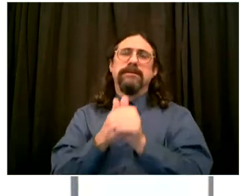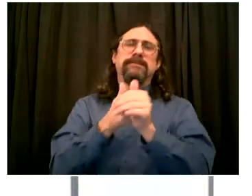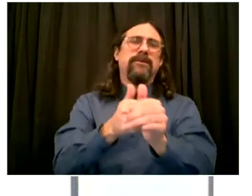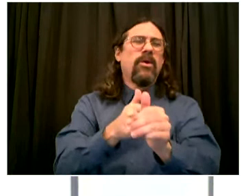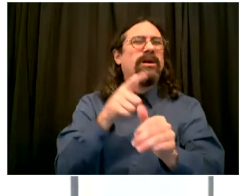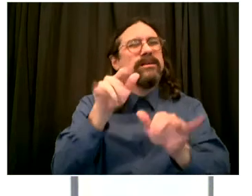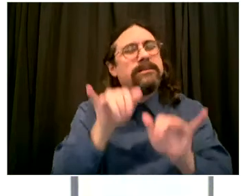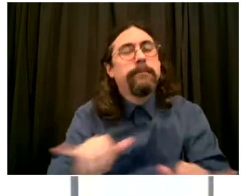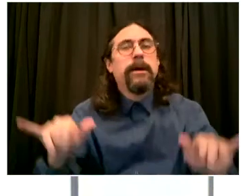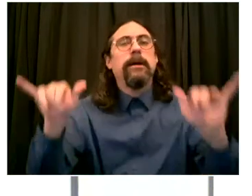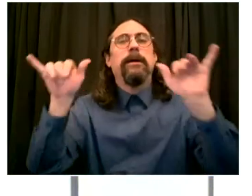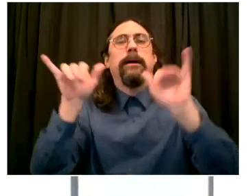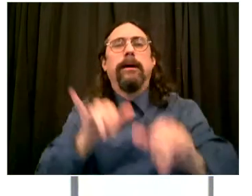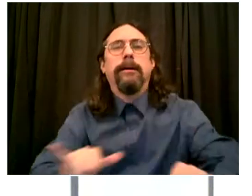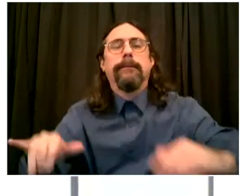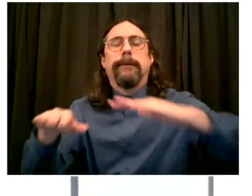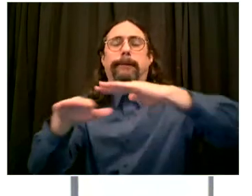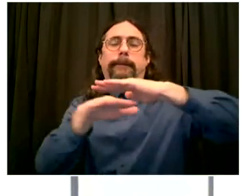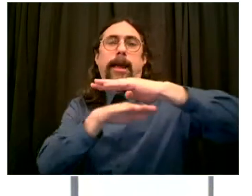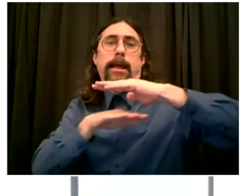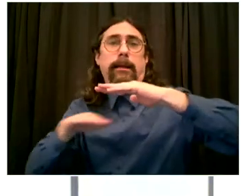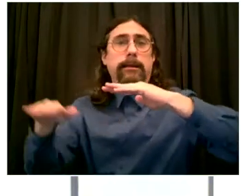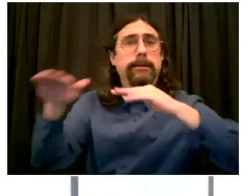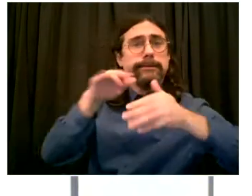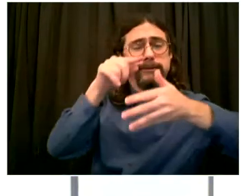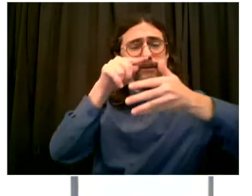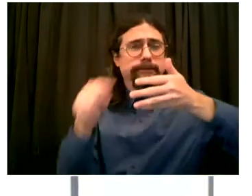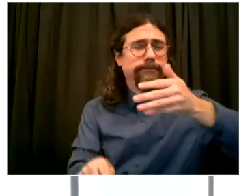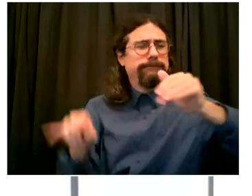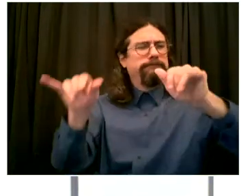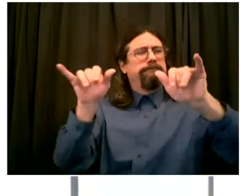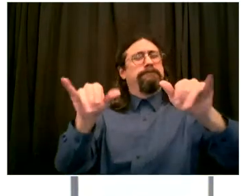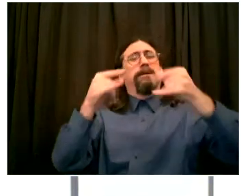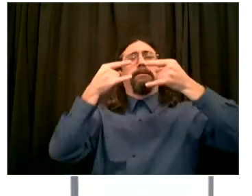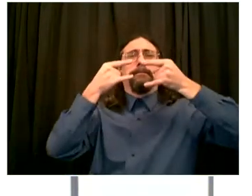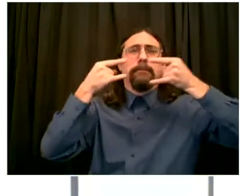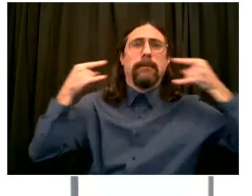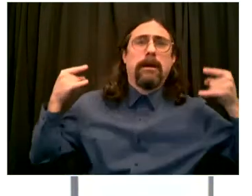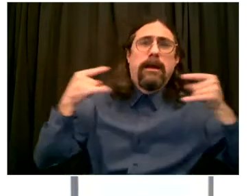ABOUT THE VERY AND IN GENERAL, MAKES IT EVEN MORE IMPORTANT FOR US TO FOLLOW WHAT WE KNOW HAS WORKED TO